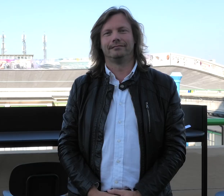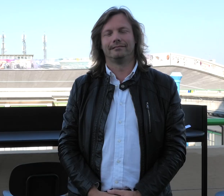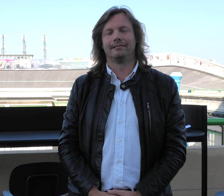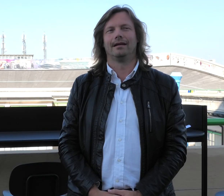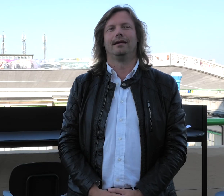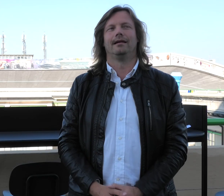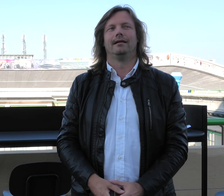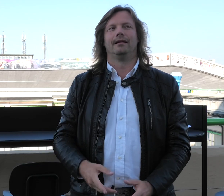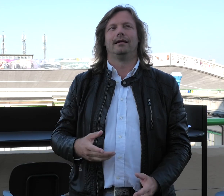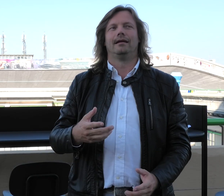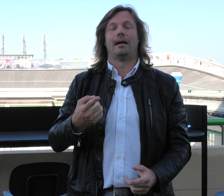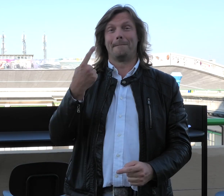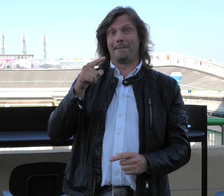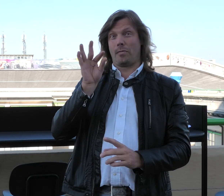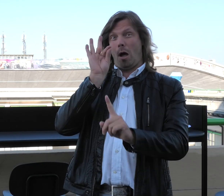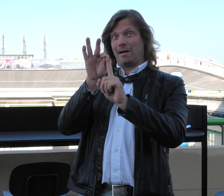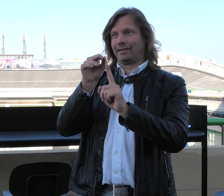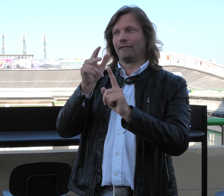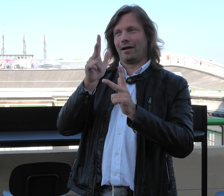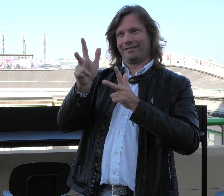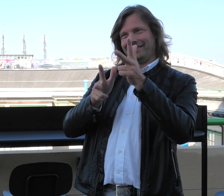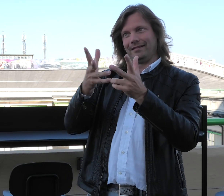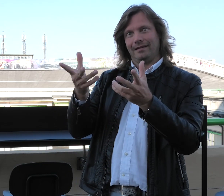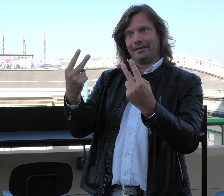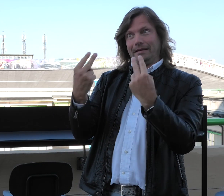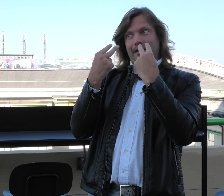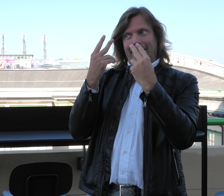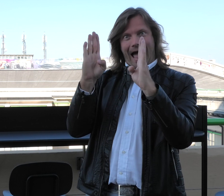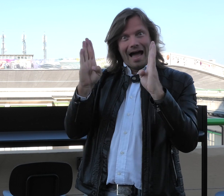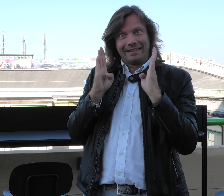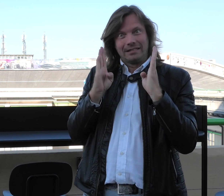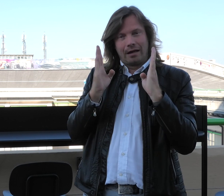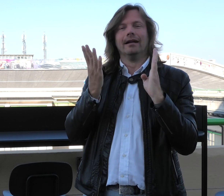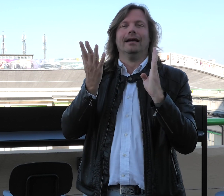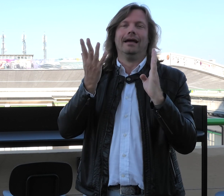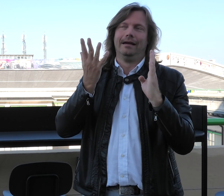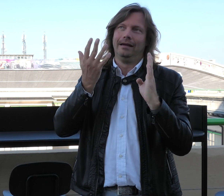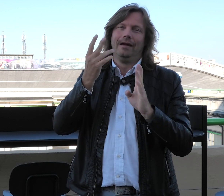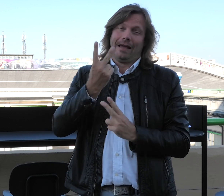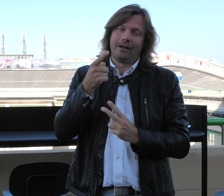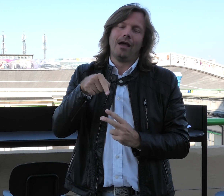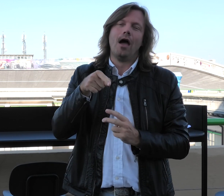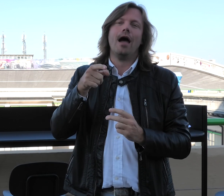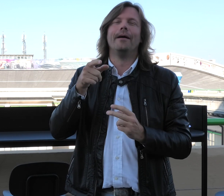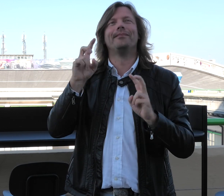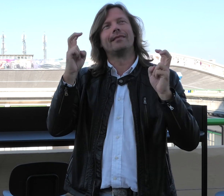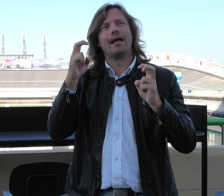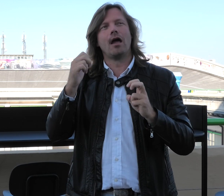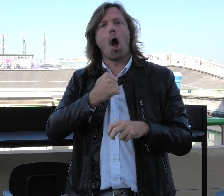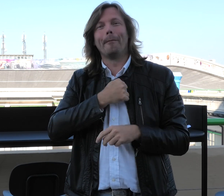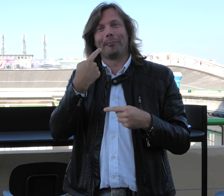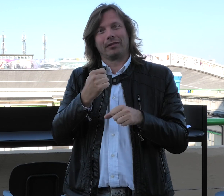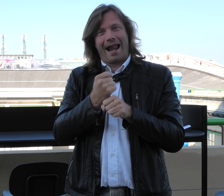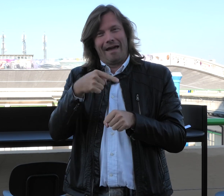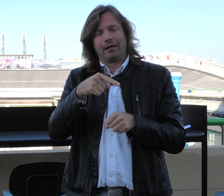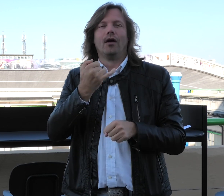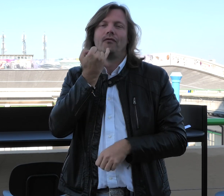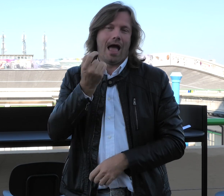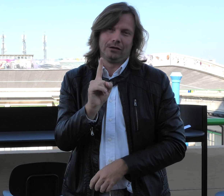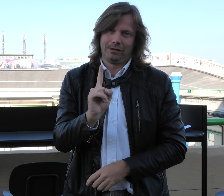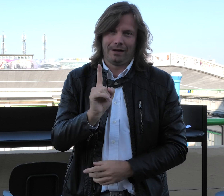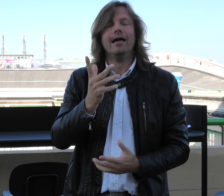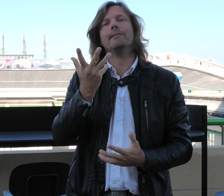My first goal is to captivate people with signs even if it's not easy in this job.